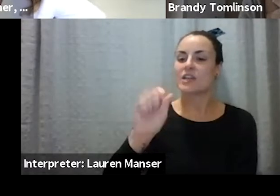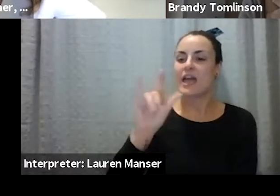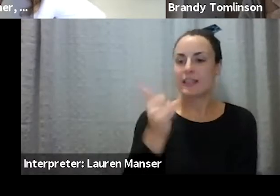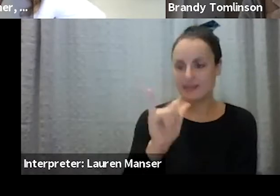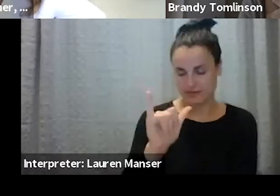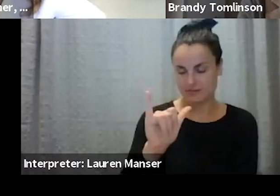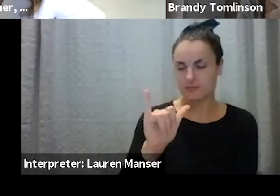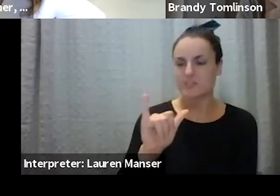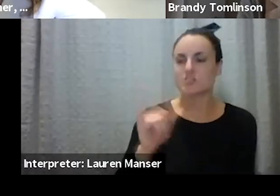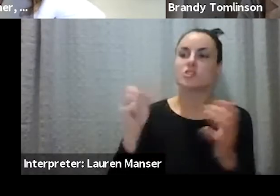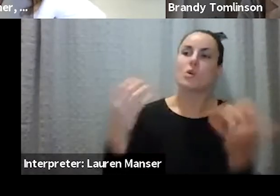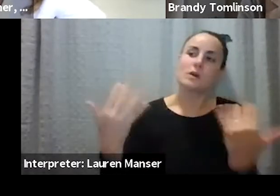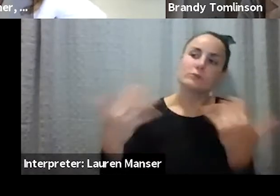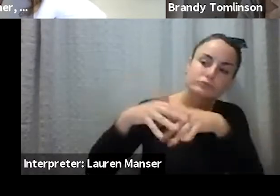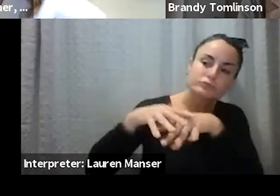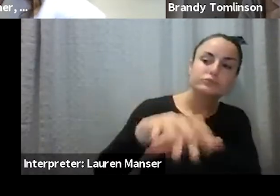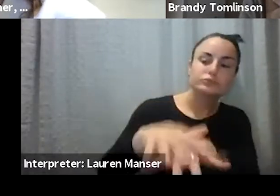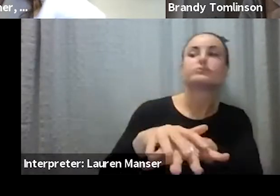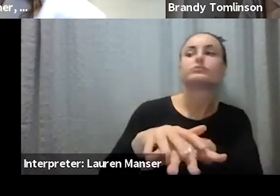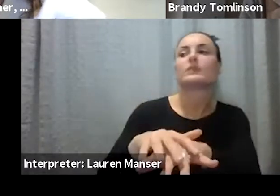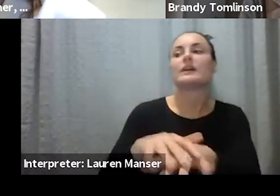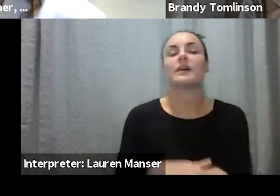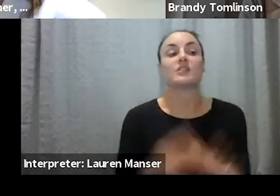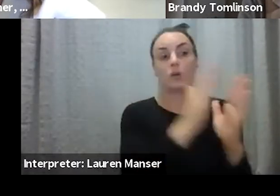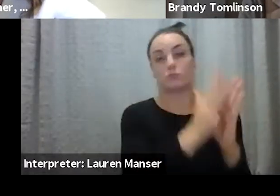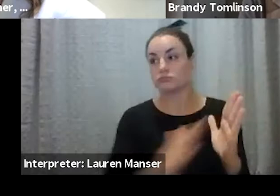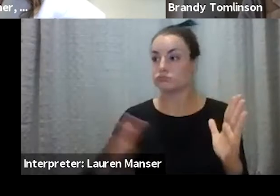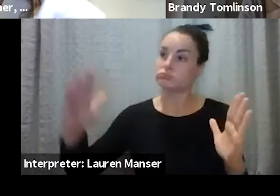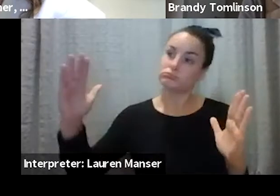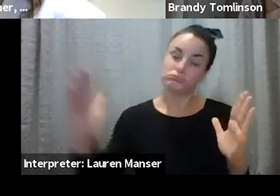This is certainly not a broad stroke that we can brush with,